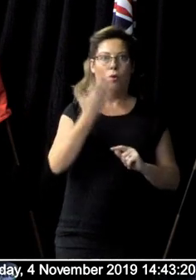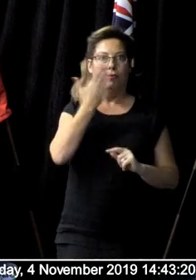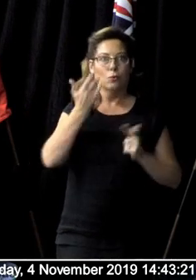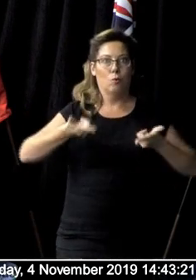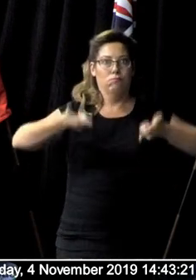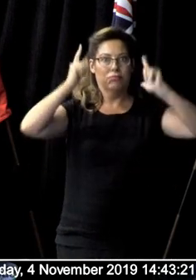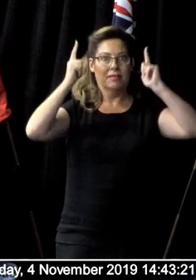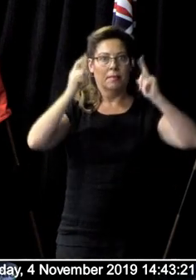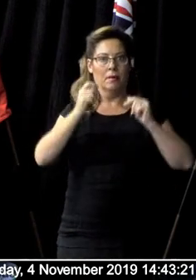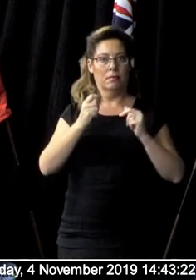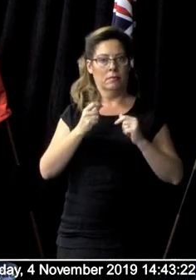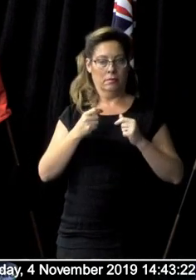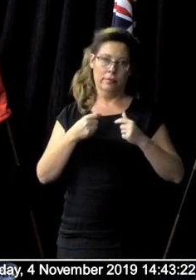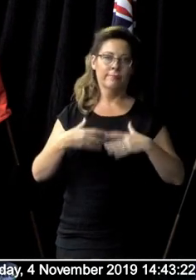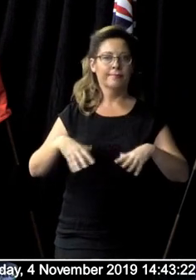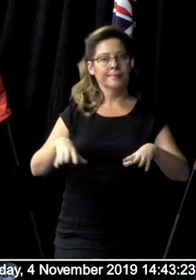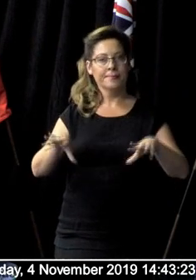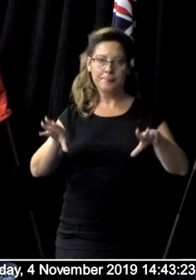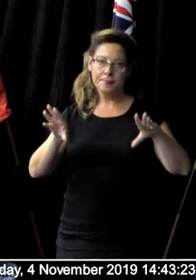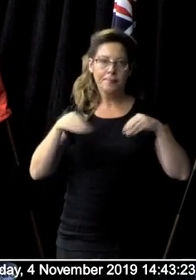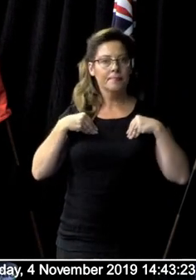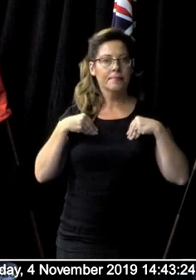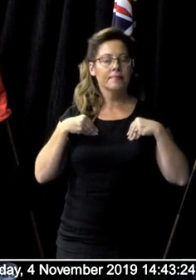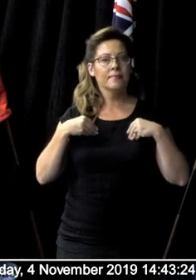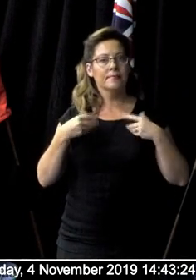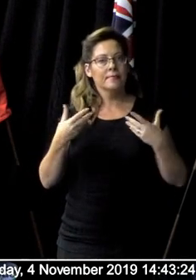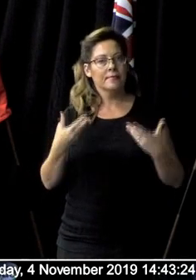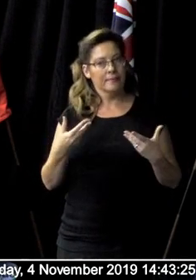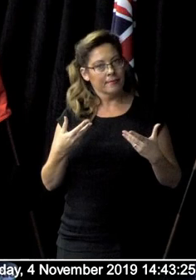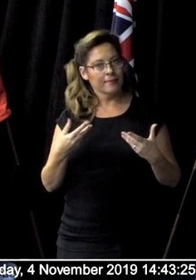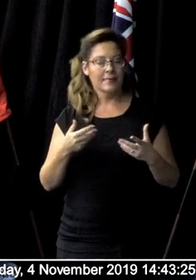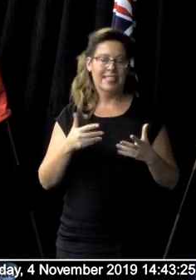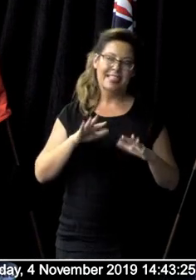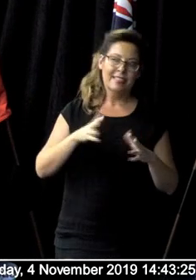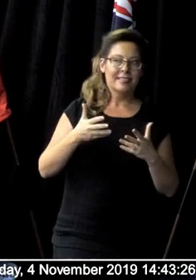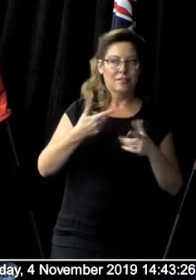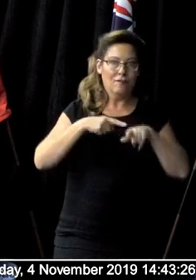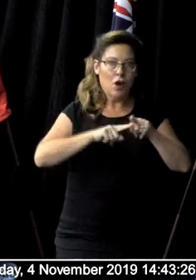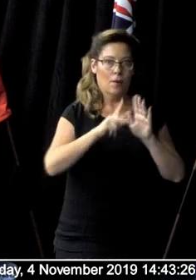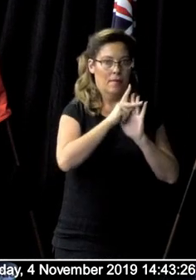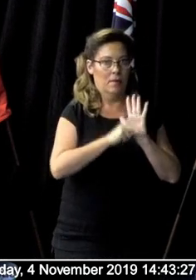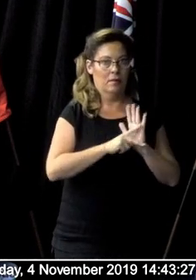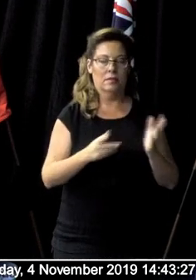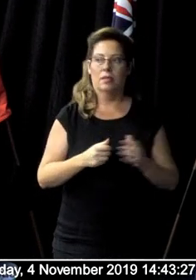necessarily, you know, complying – complying with that. So some of the gatekeeping,